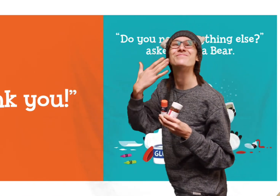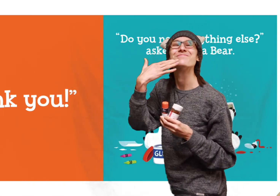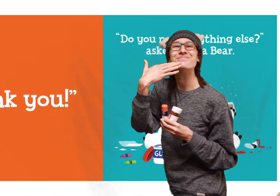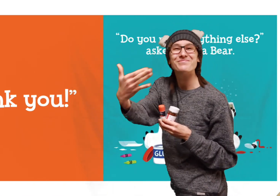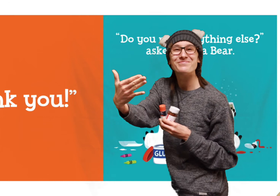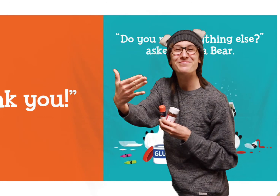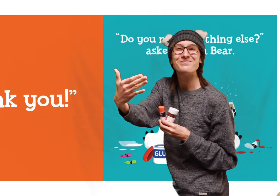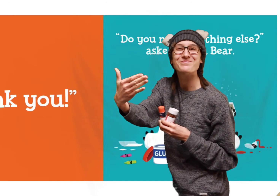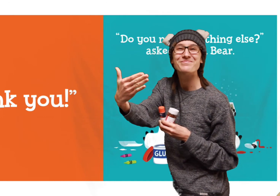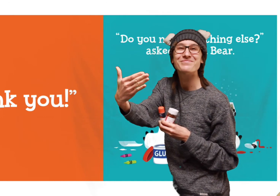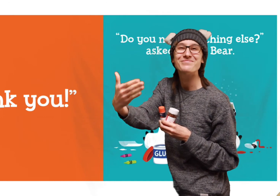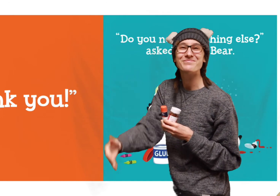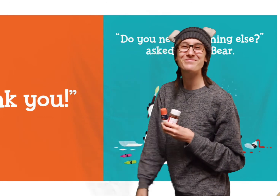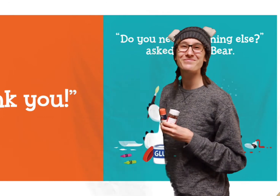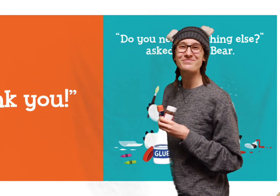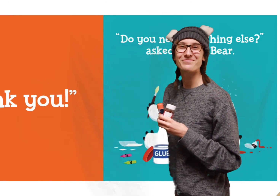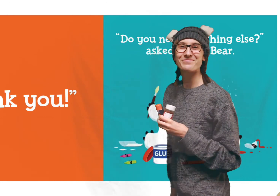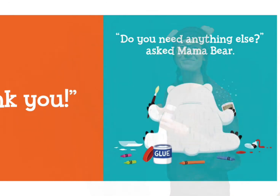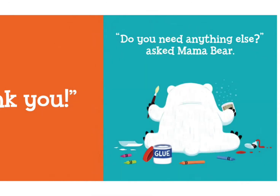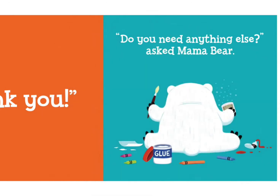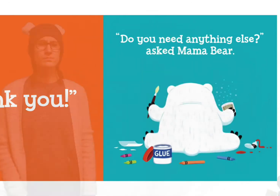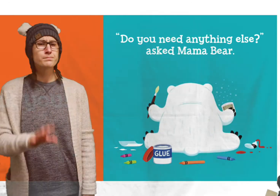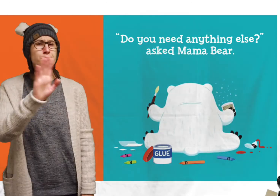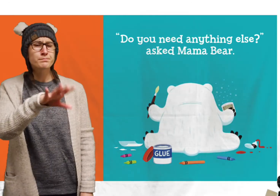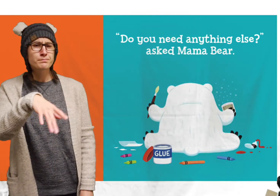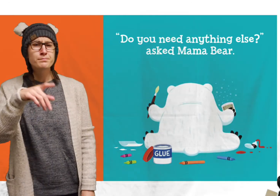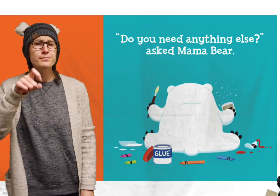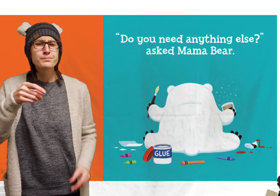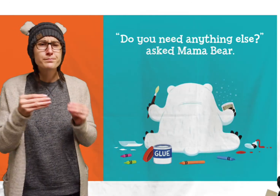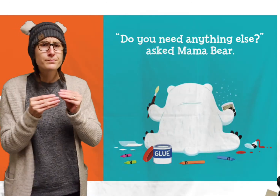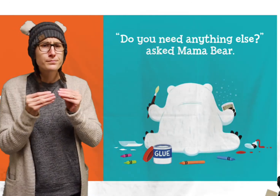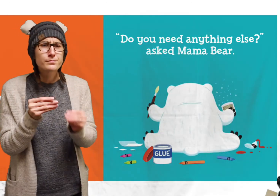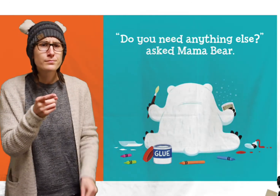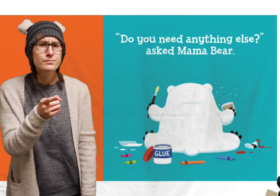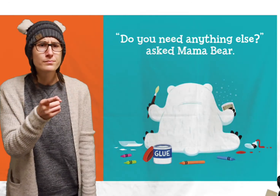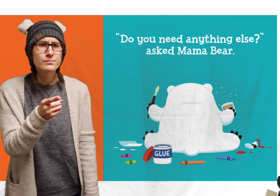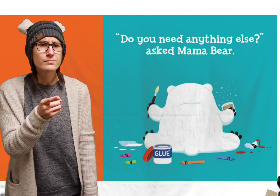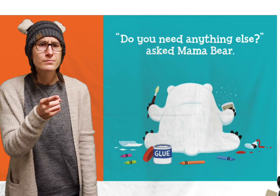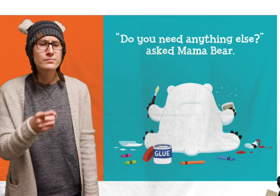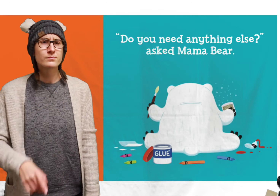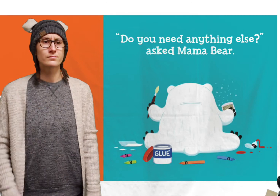Thank you! "Do you need anything else?" asked Mama Bear